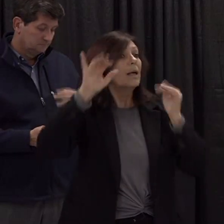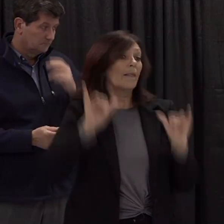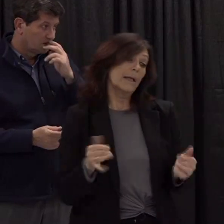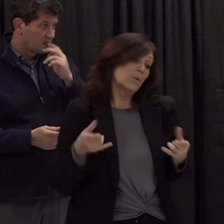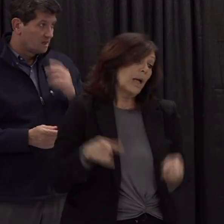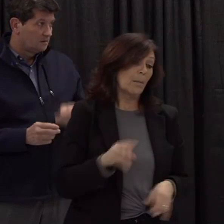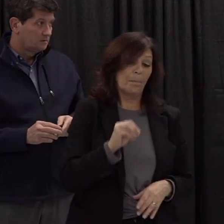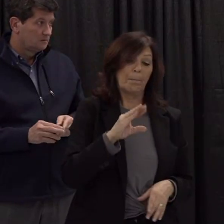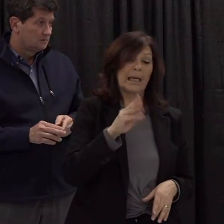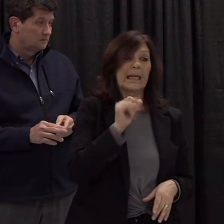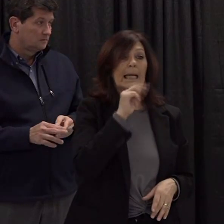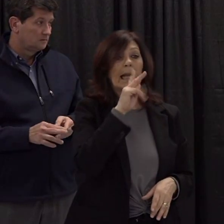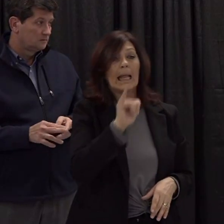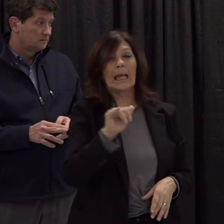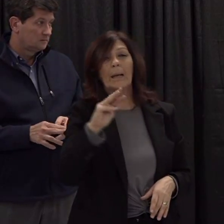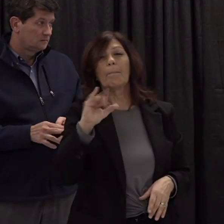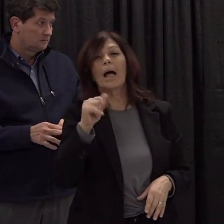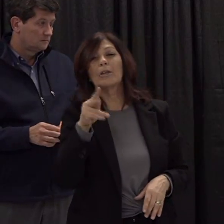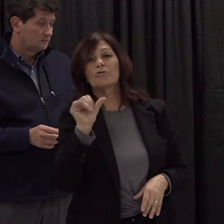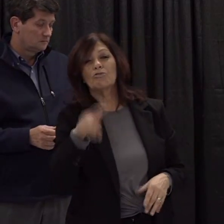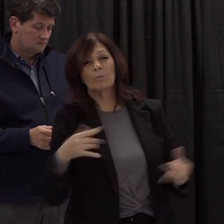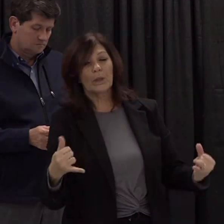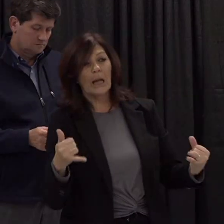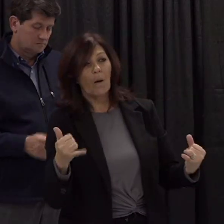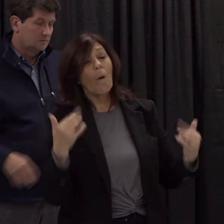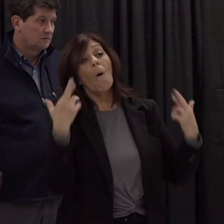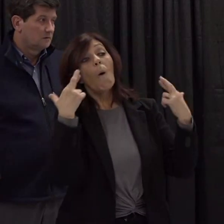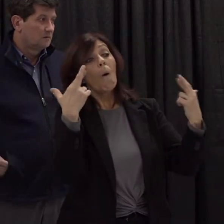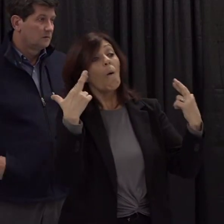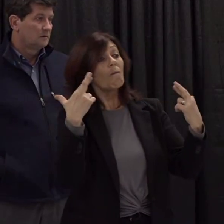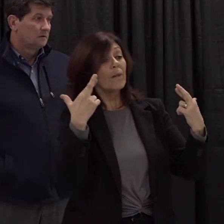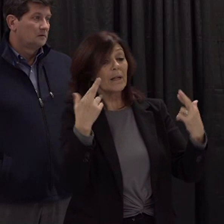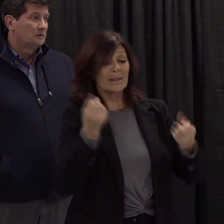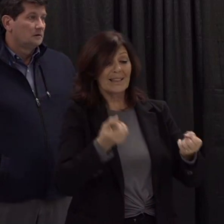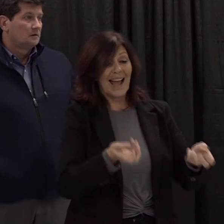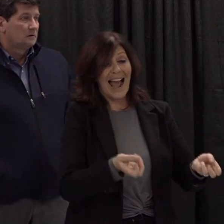having on McKinley Mile strip right now and hopefully we get all those cards out in a timely manner here.